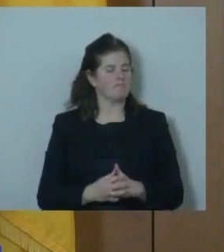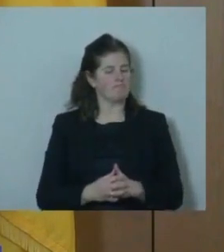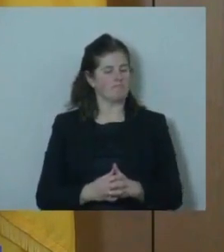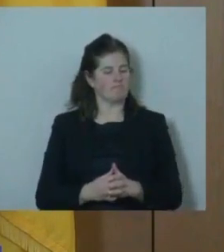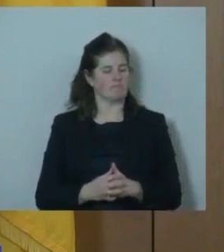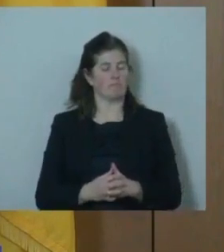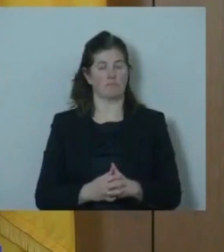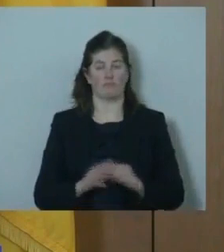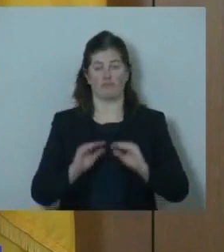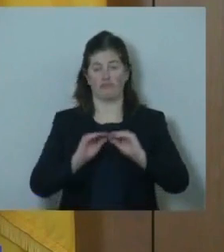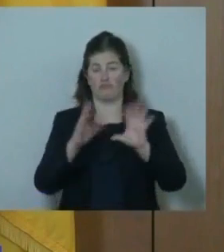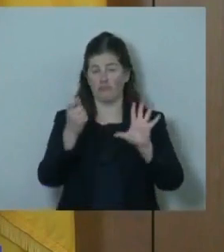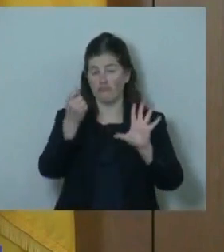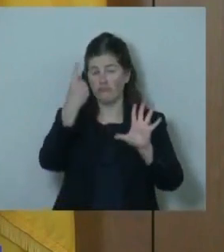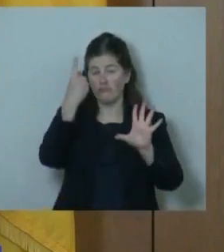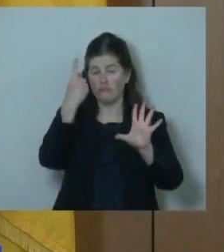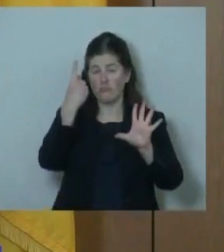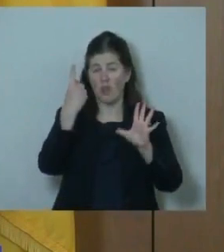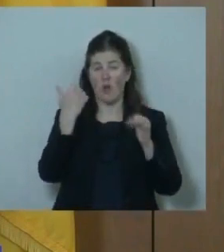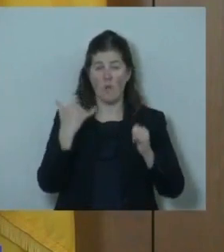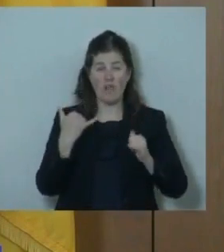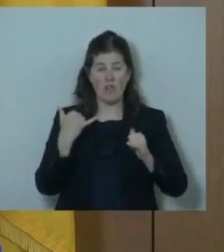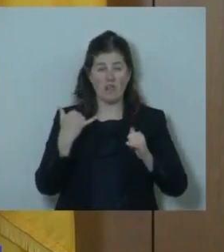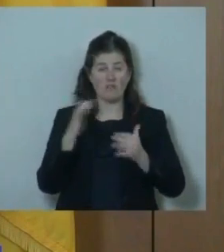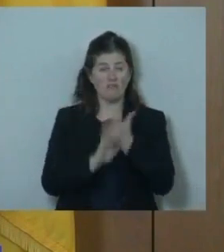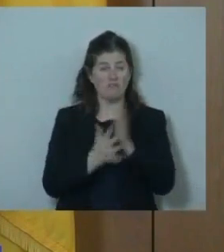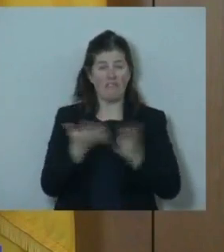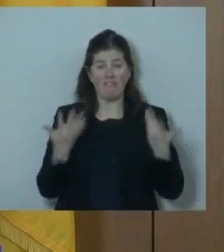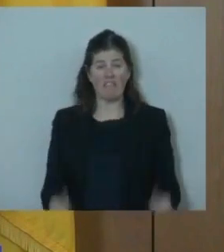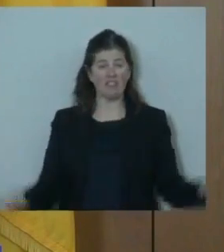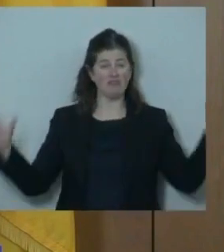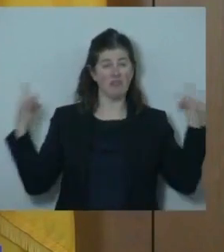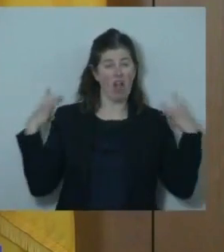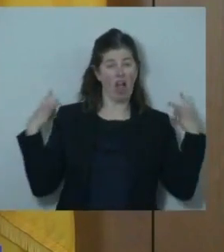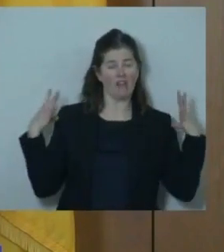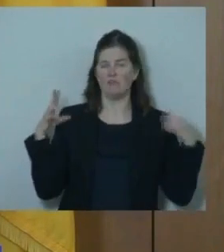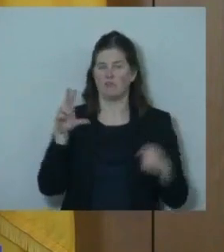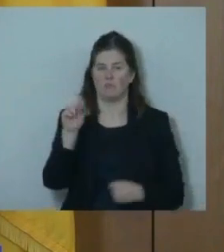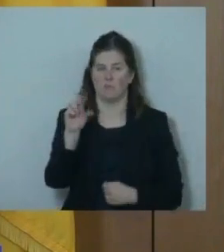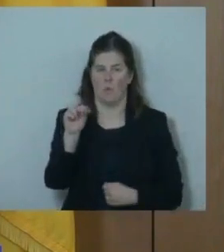HERE IS WHERE WE ARE. I WANT FOLKS TO BE REALLY CLEAR.